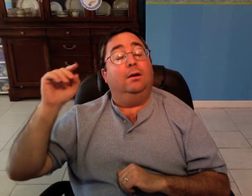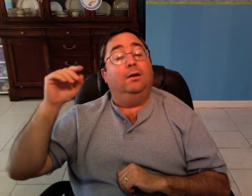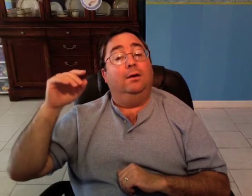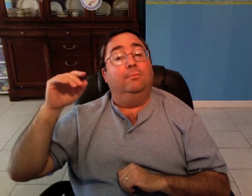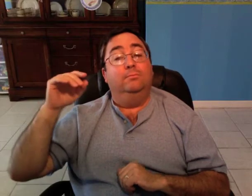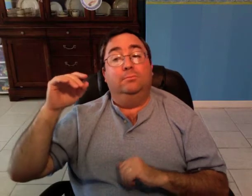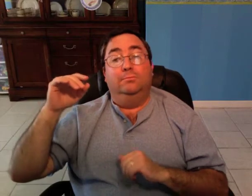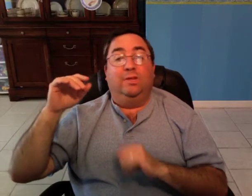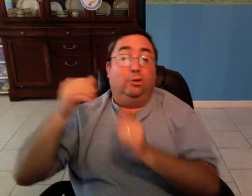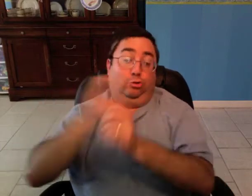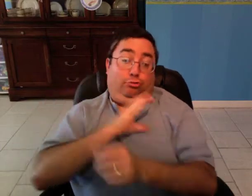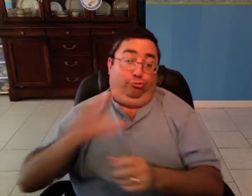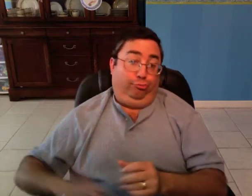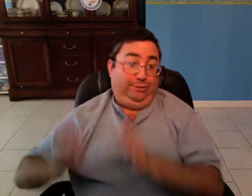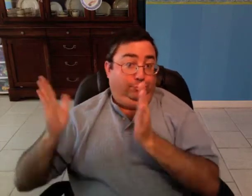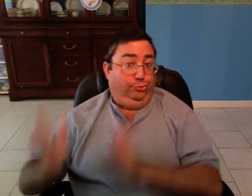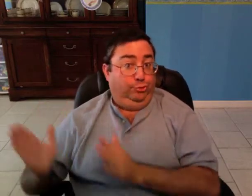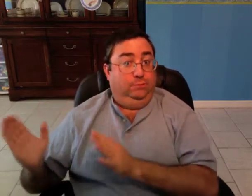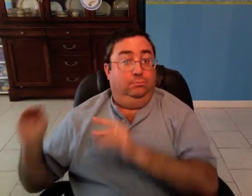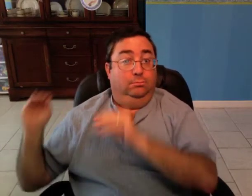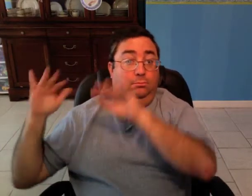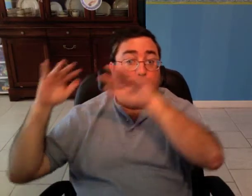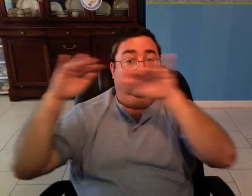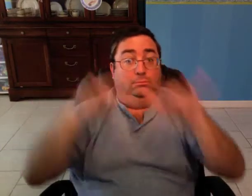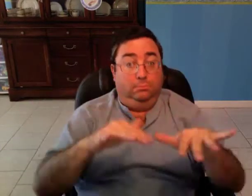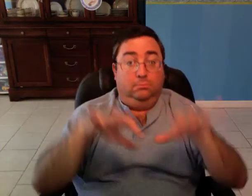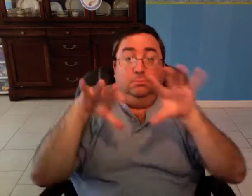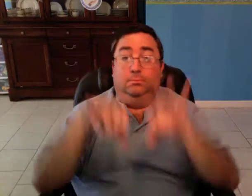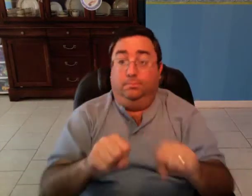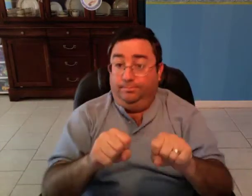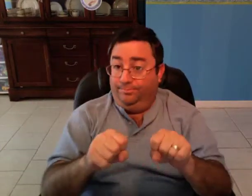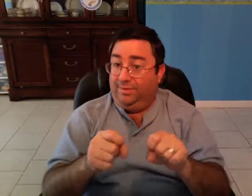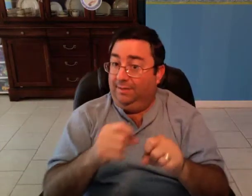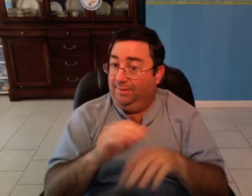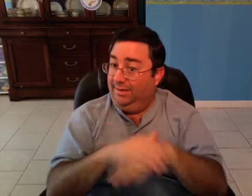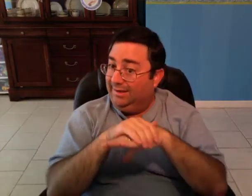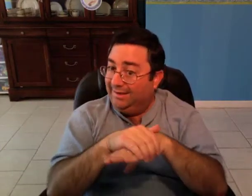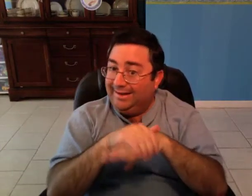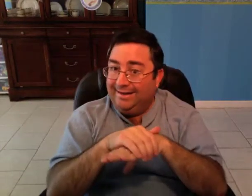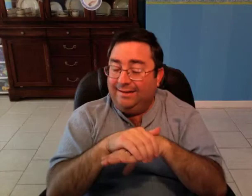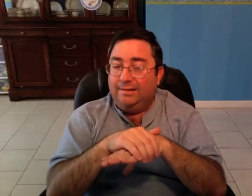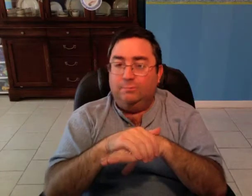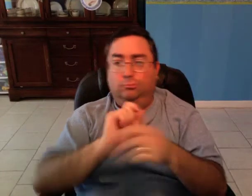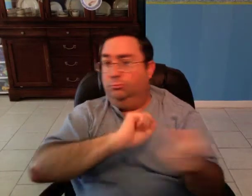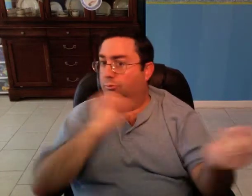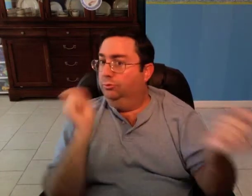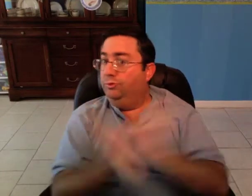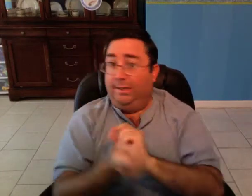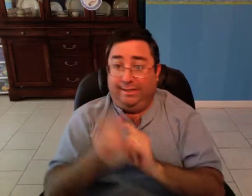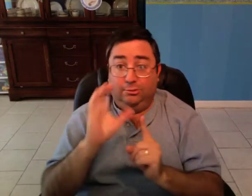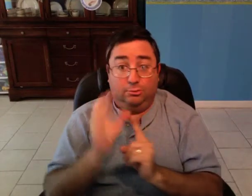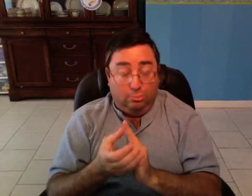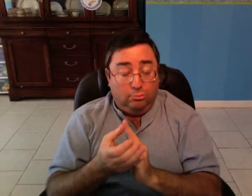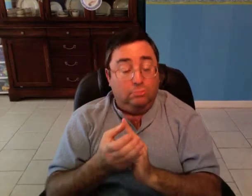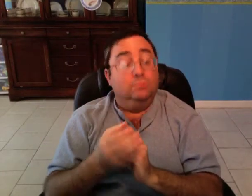And then the Christians came and conquered England. They changed the culture.